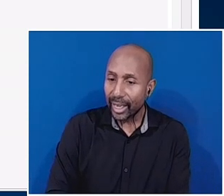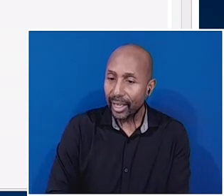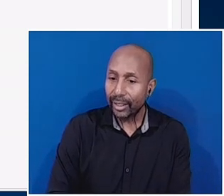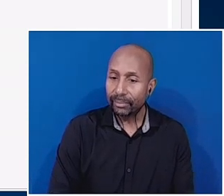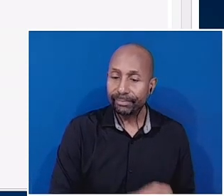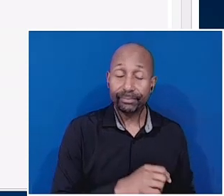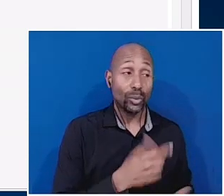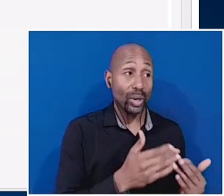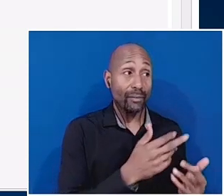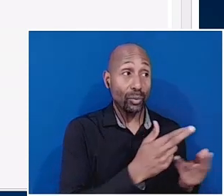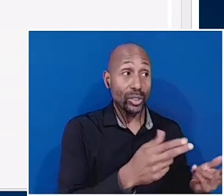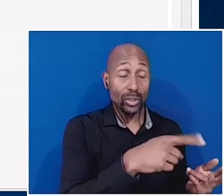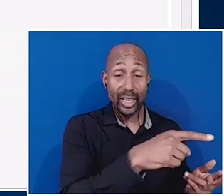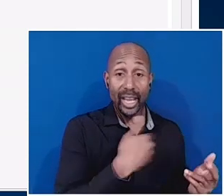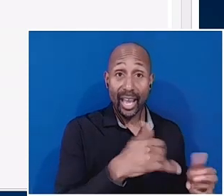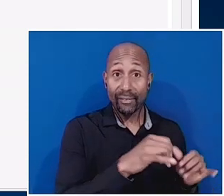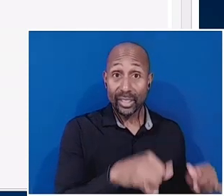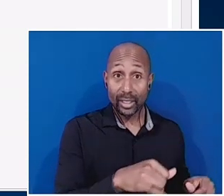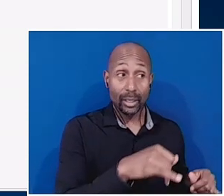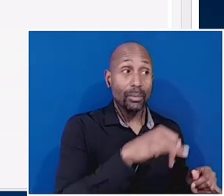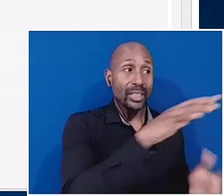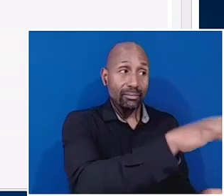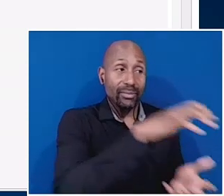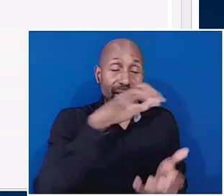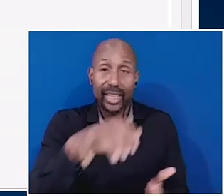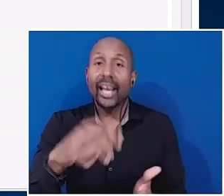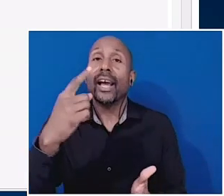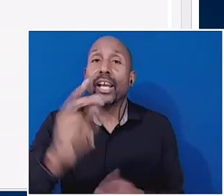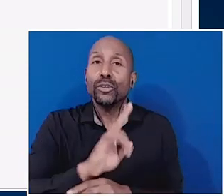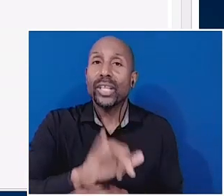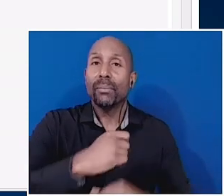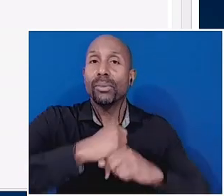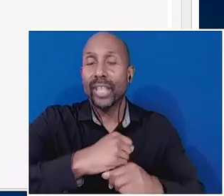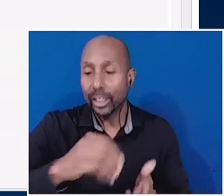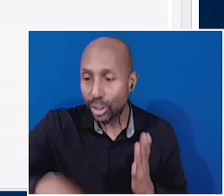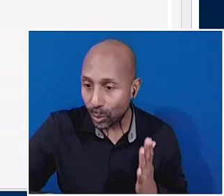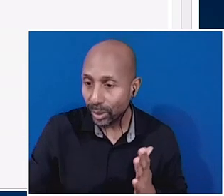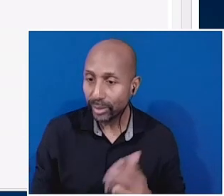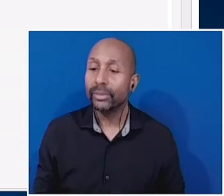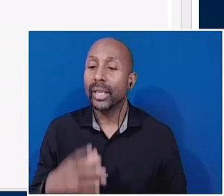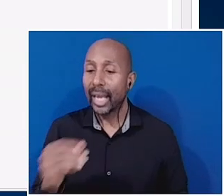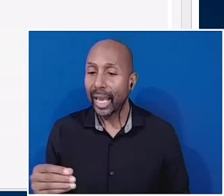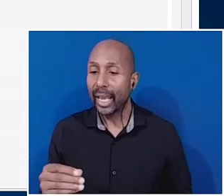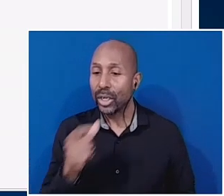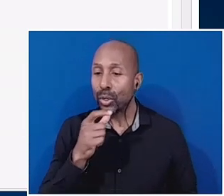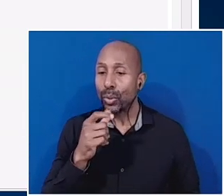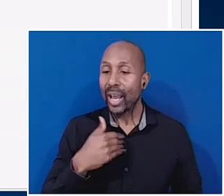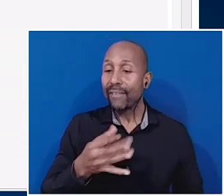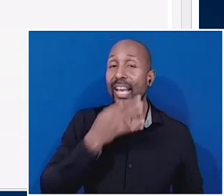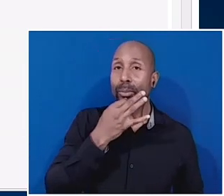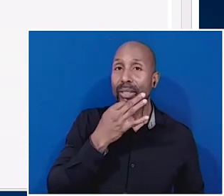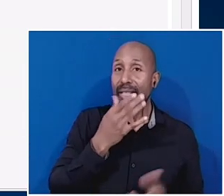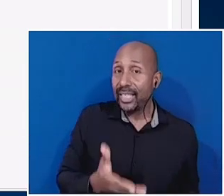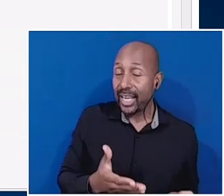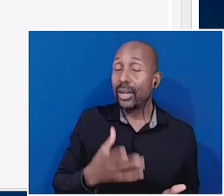and that we- that has the expertise to do that, maybe the authority to provide insurance or arrangements.